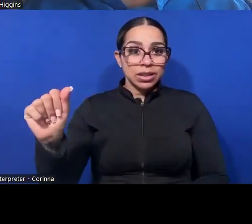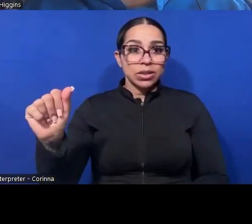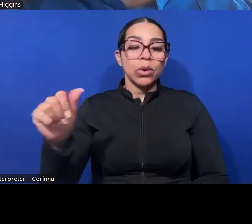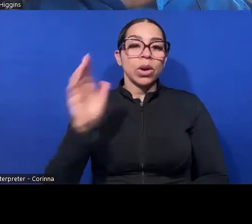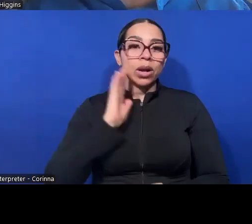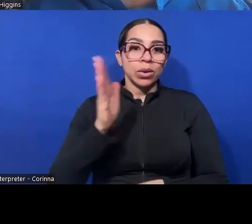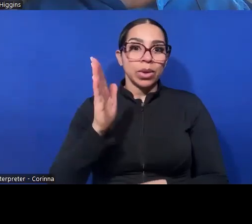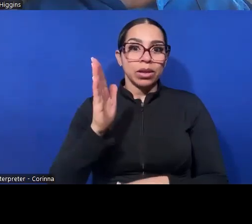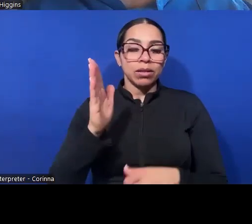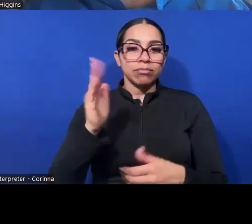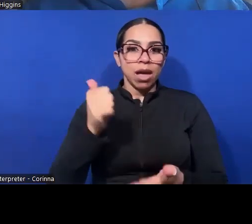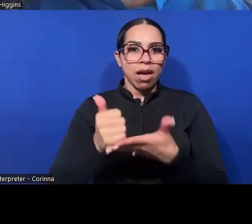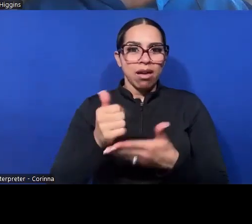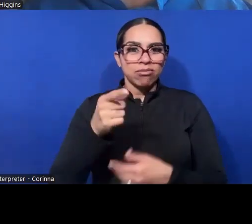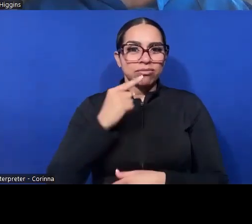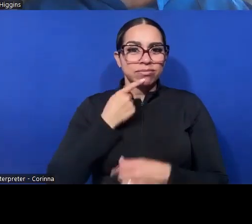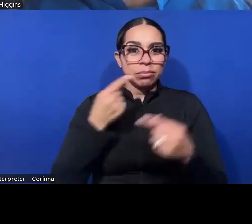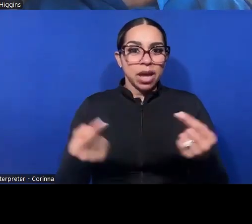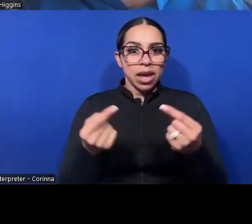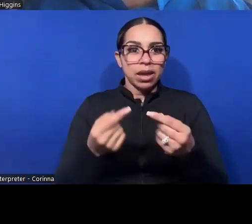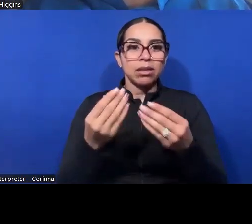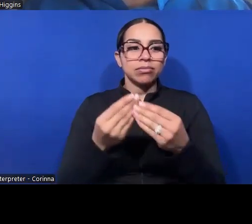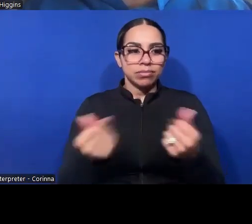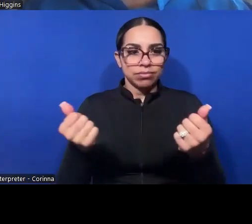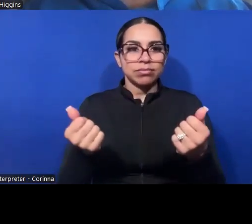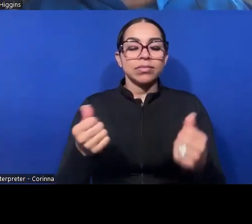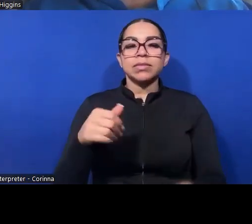So that's what's that's a medically necessary definition. And the adult program.